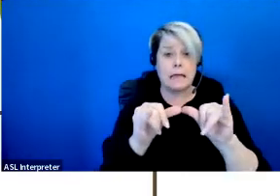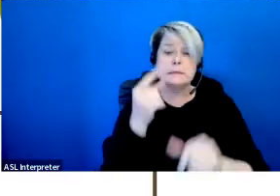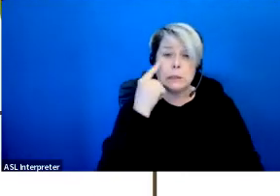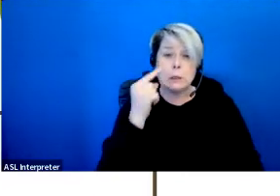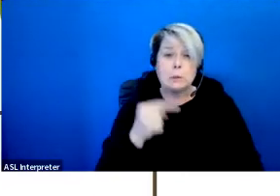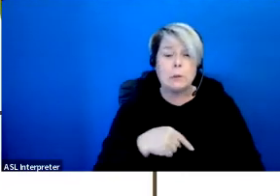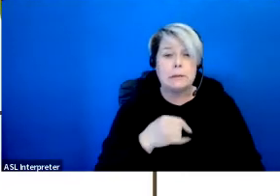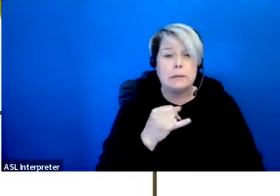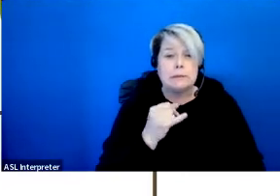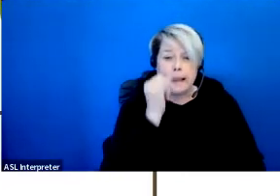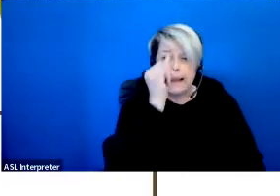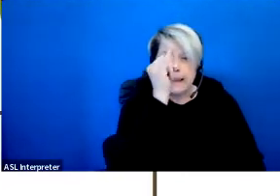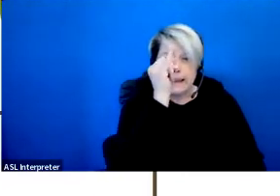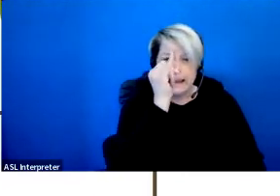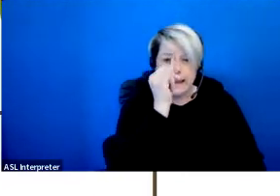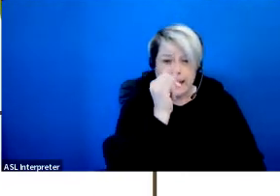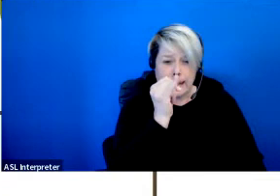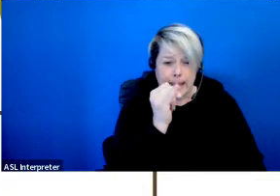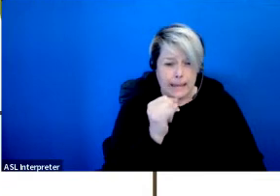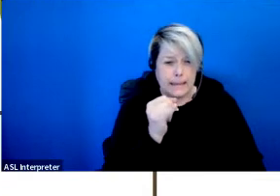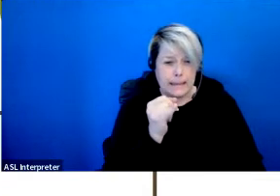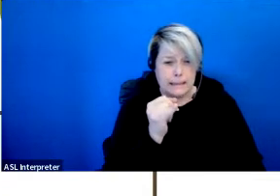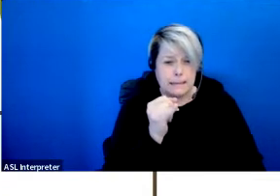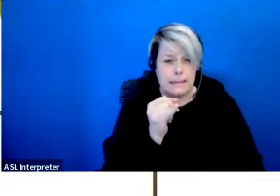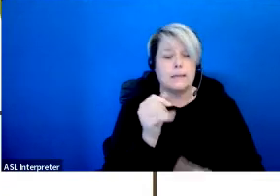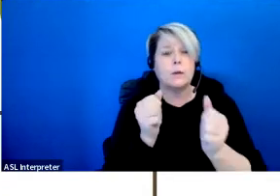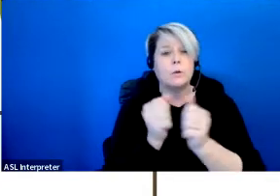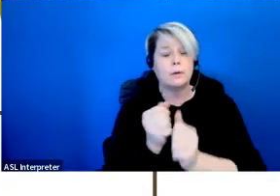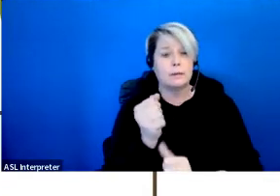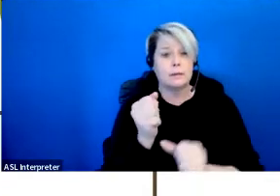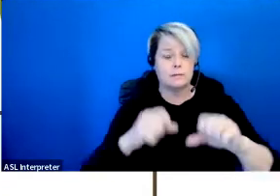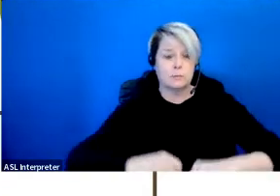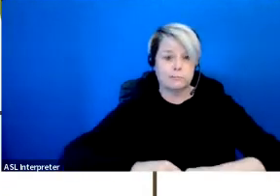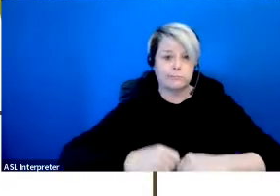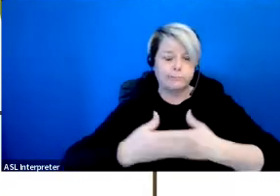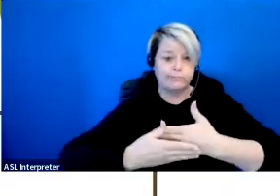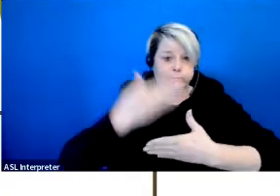adjust the view of the speaker and size of the boxes we are in. There is a little line next